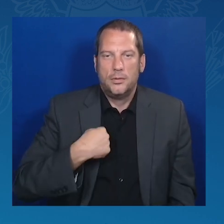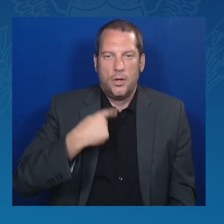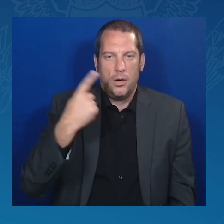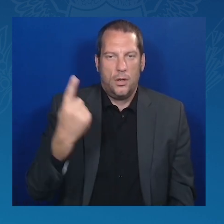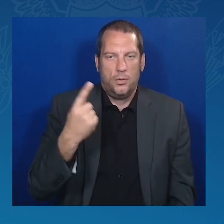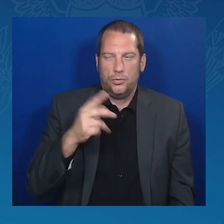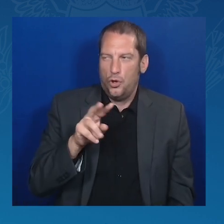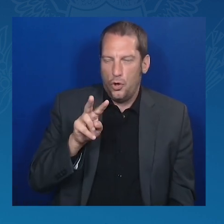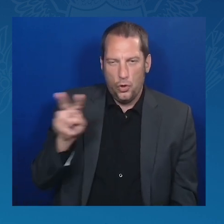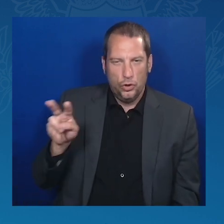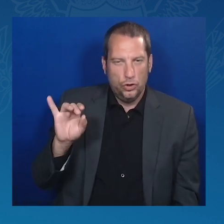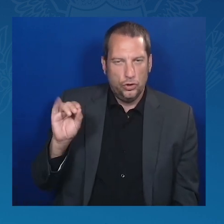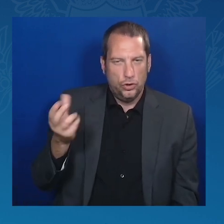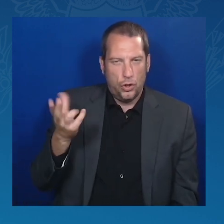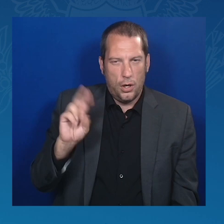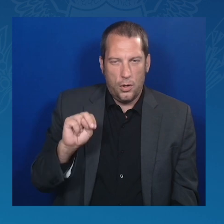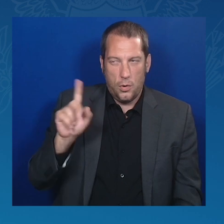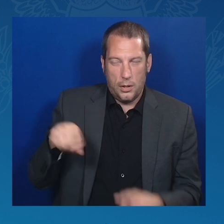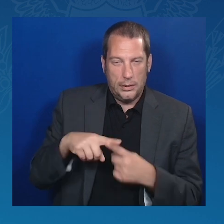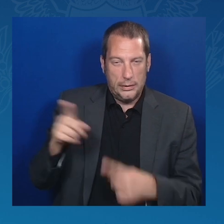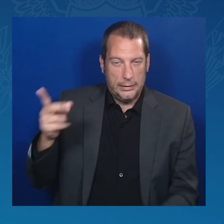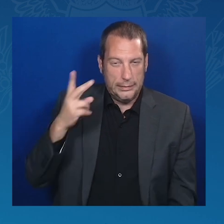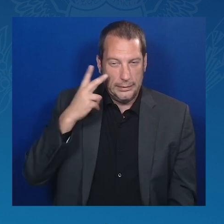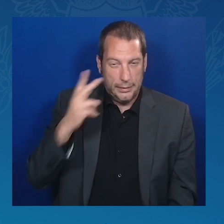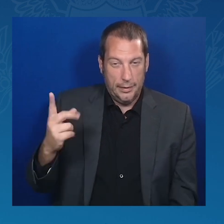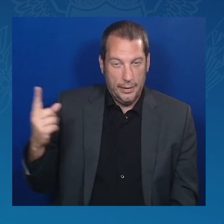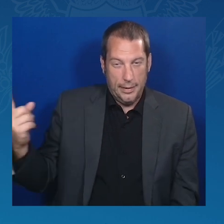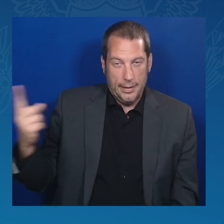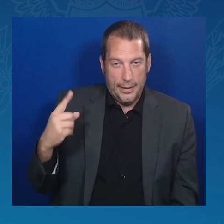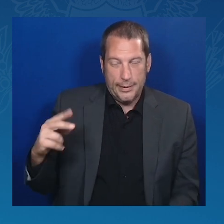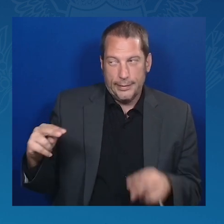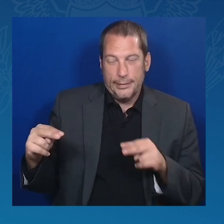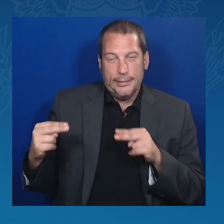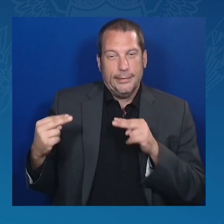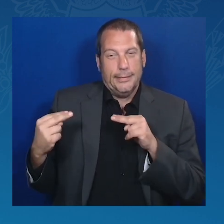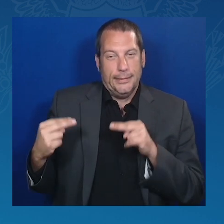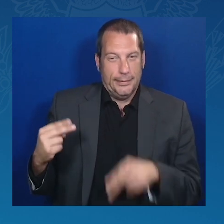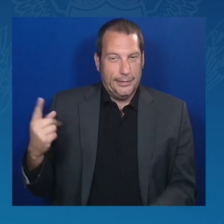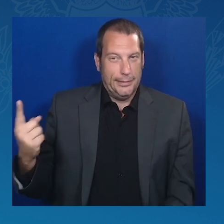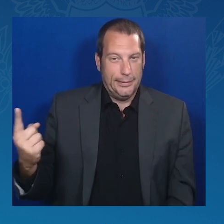and it's usually an incredible story of them